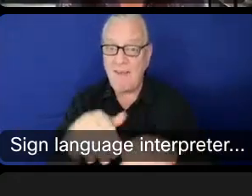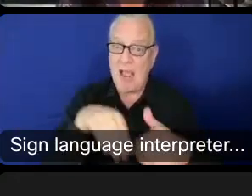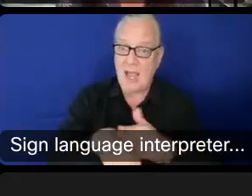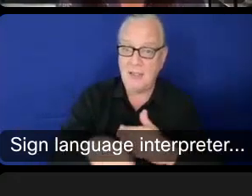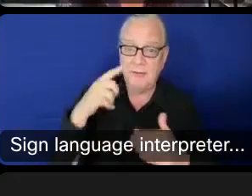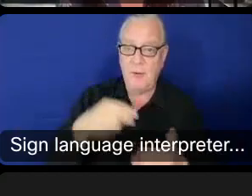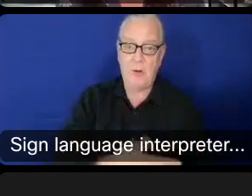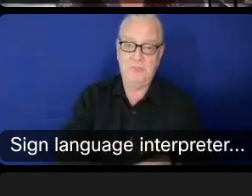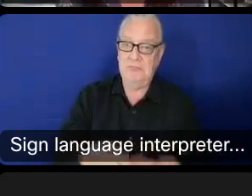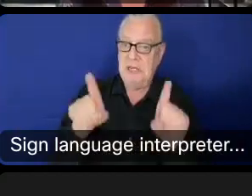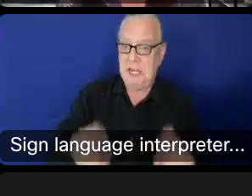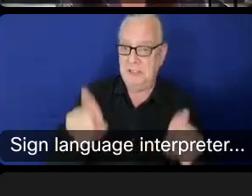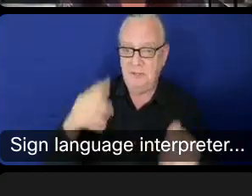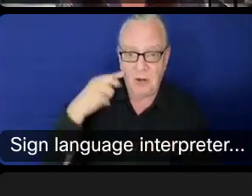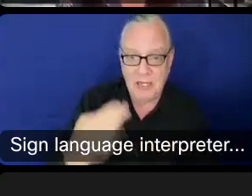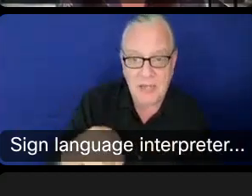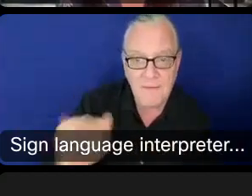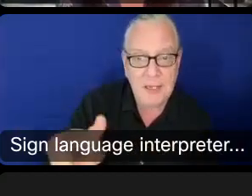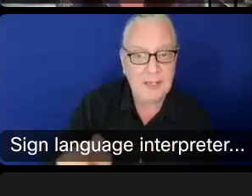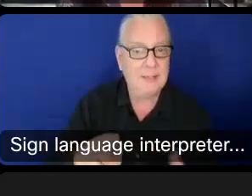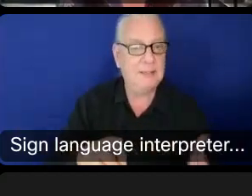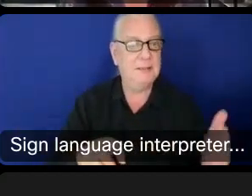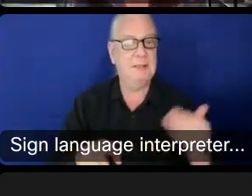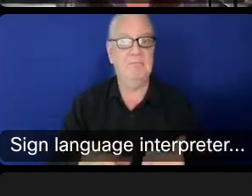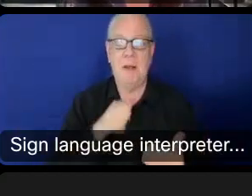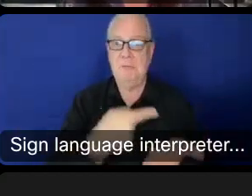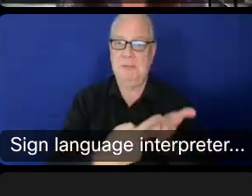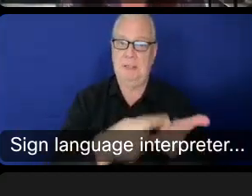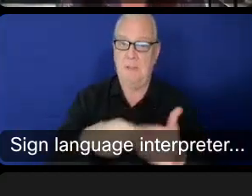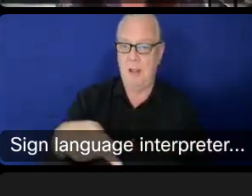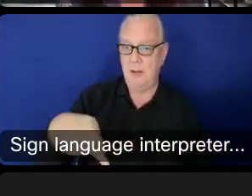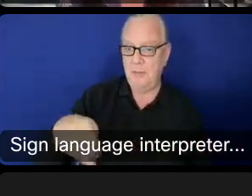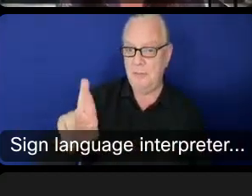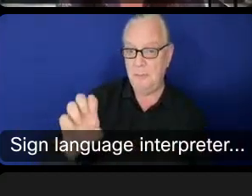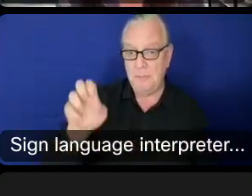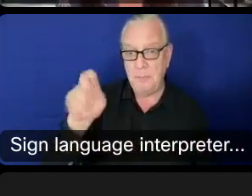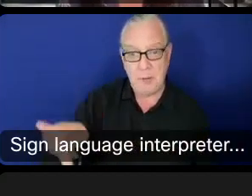conversations about prep, which is either a pill or an injection